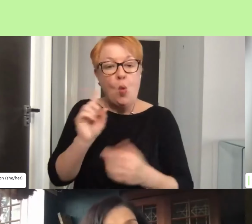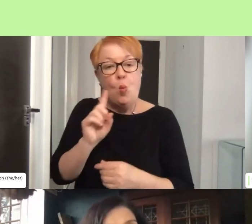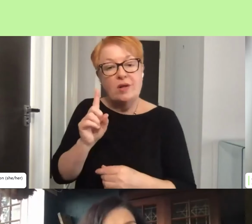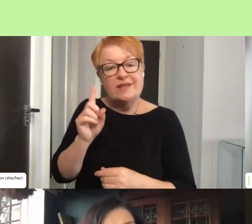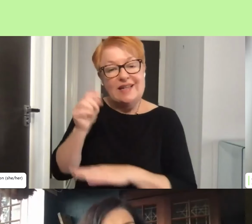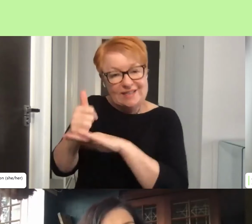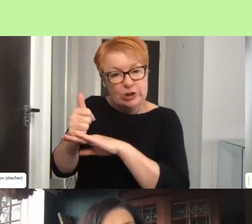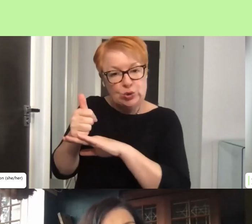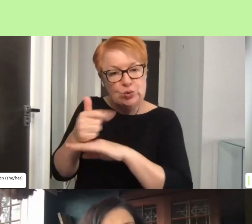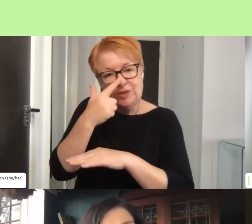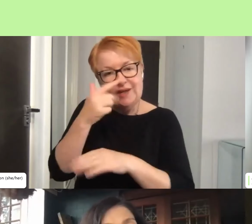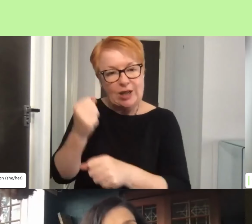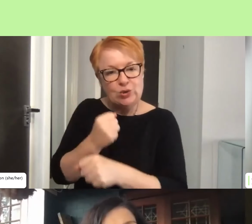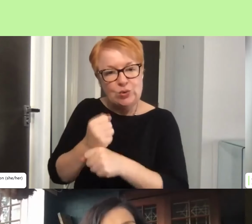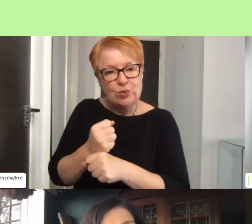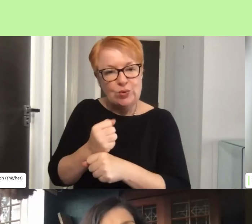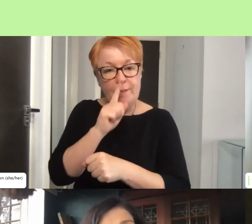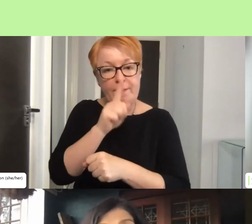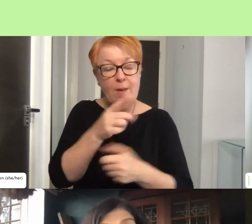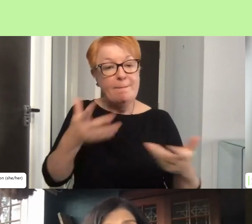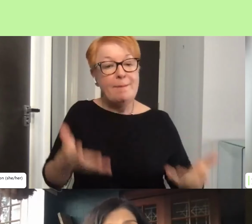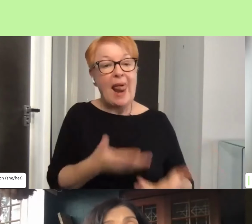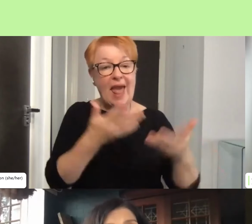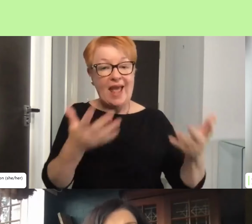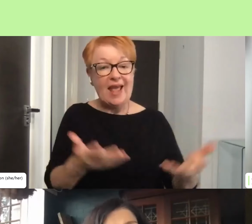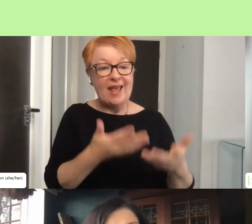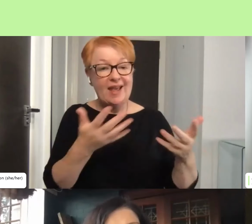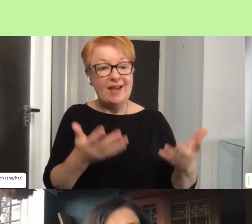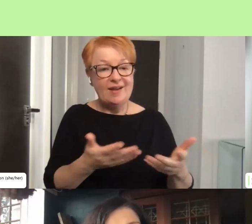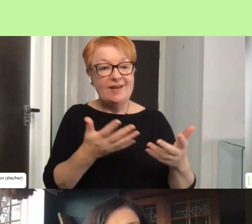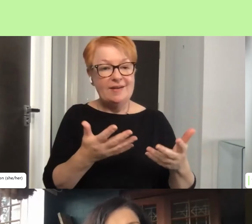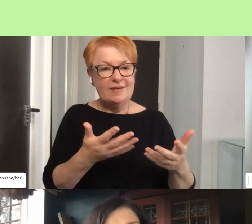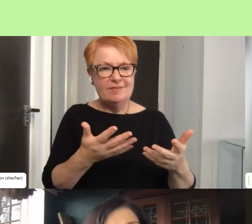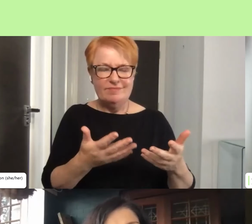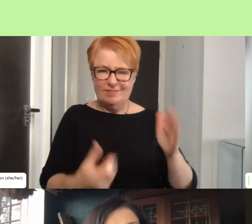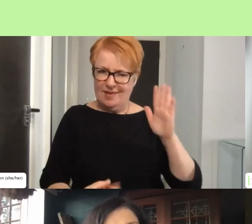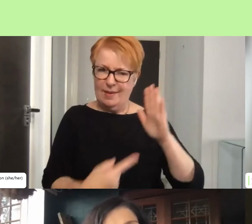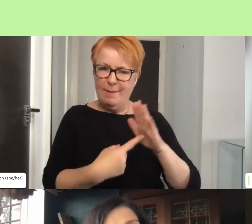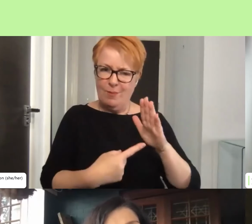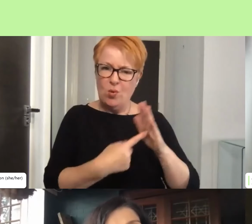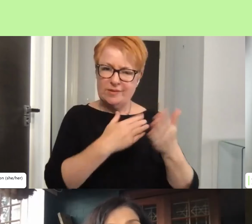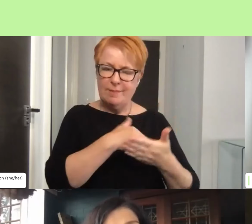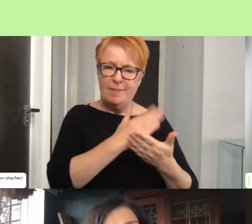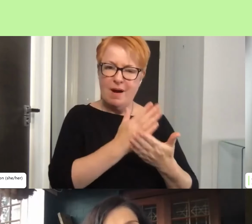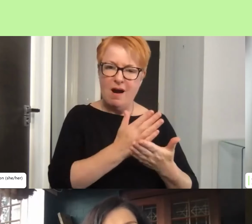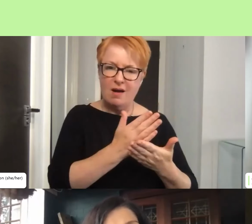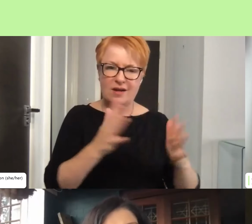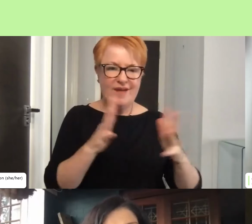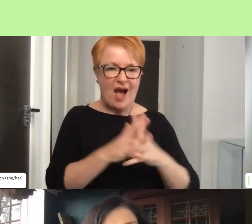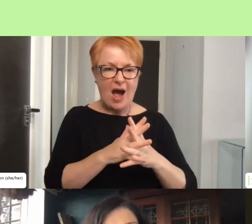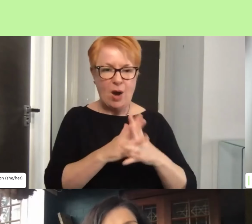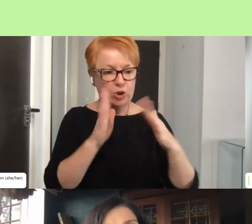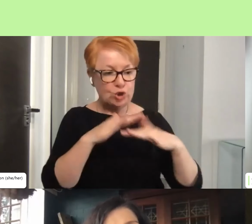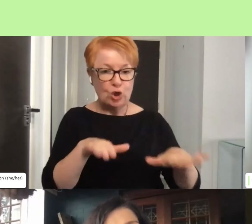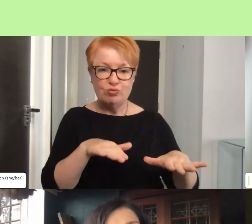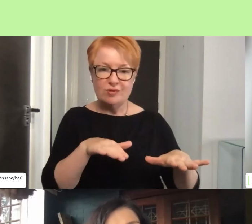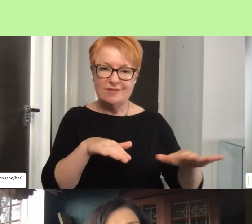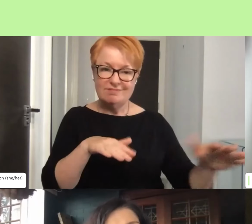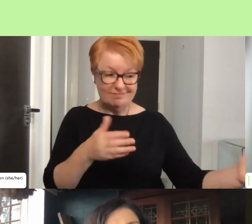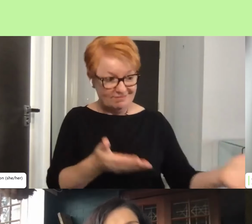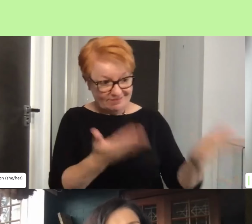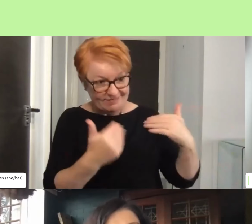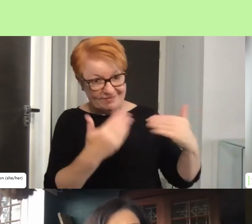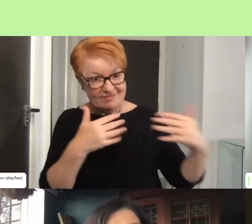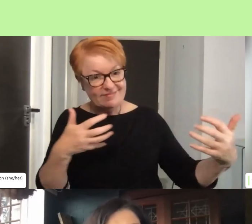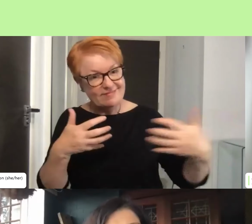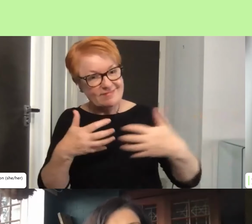But play can be part of like an essential part of how kids get involved in, in art practice.